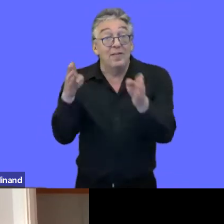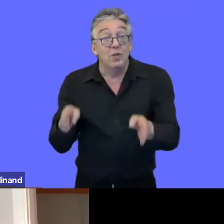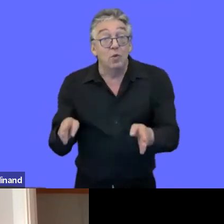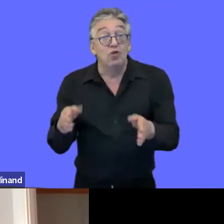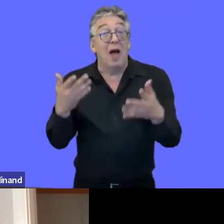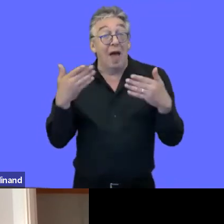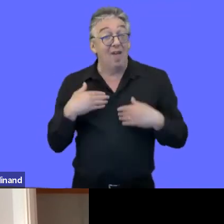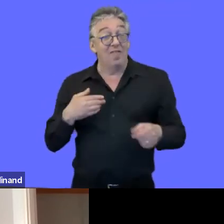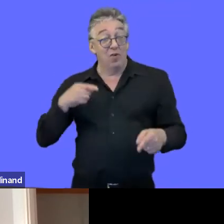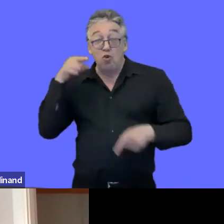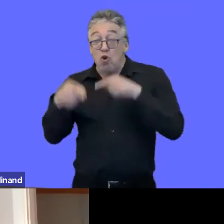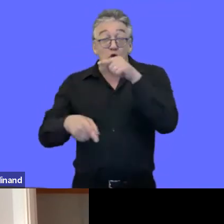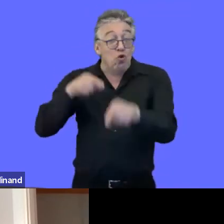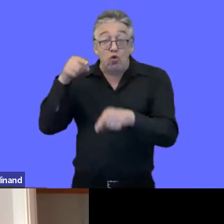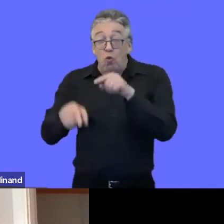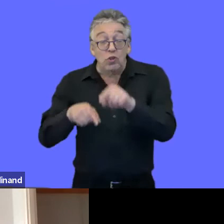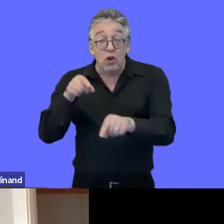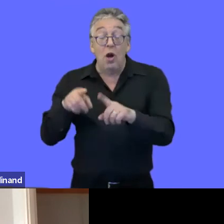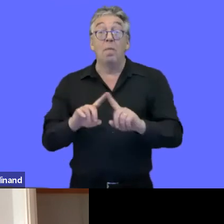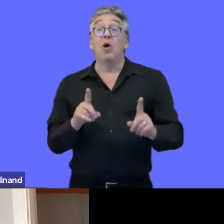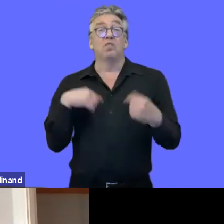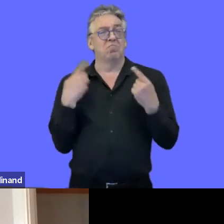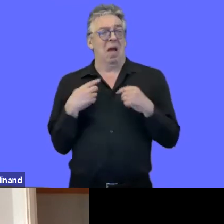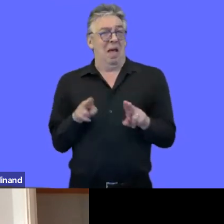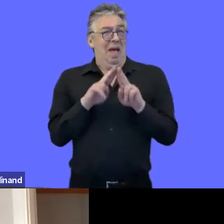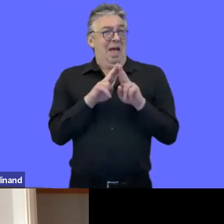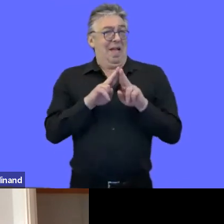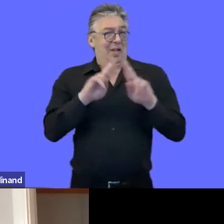Thanks to Freedom, an international NGO, we continued with the request